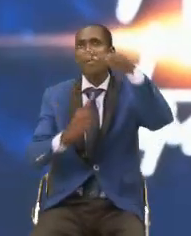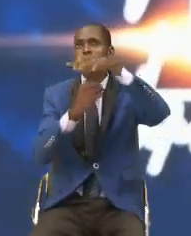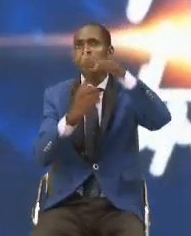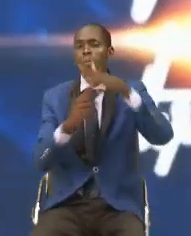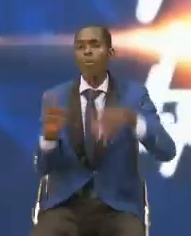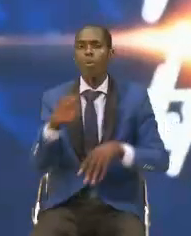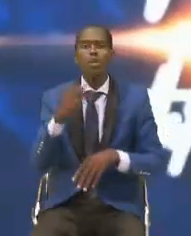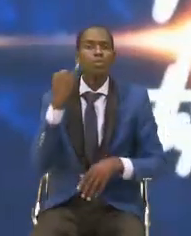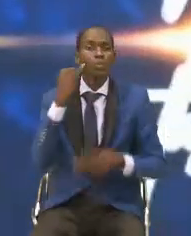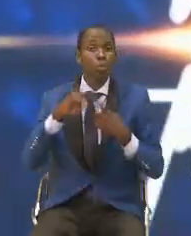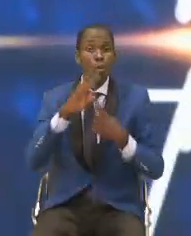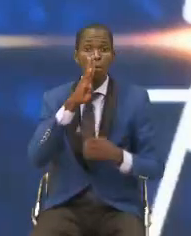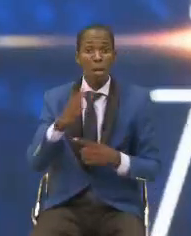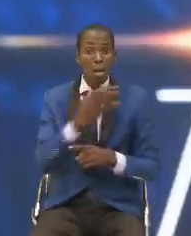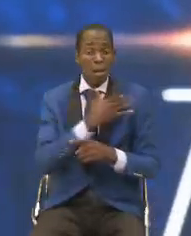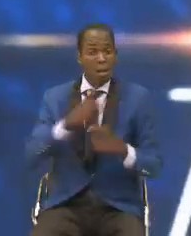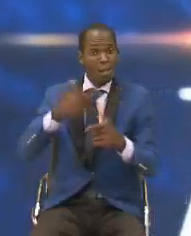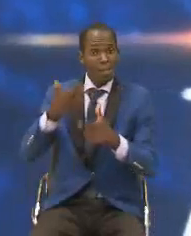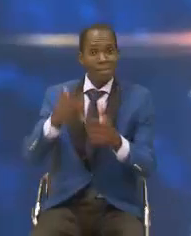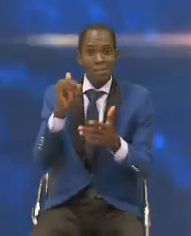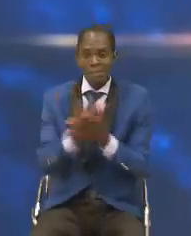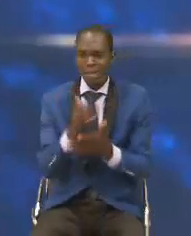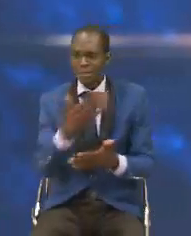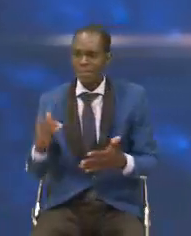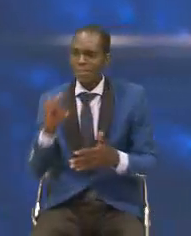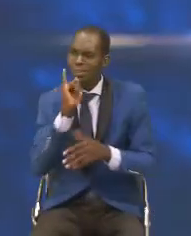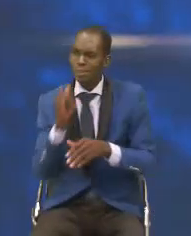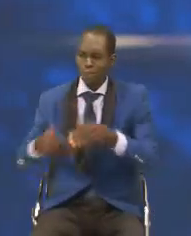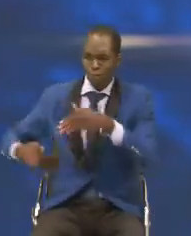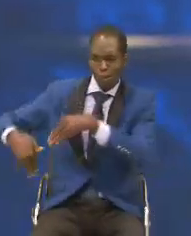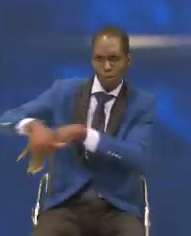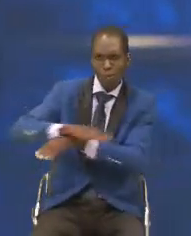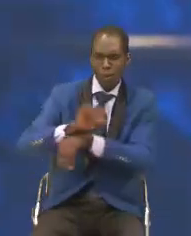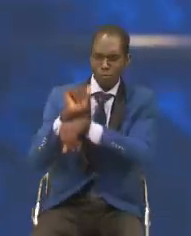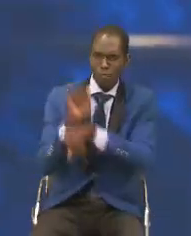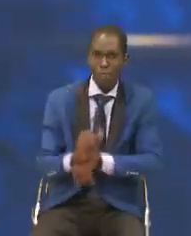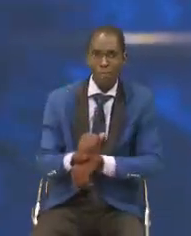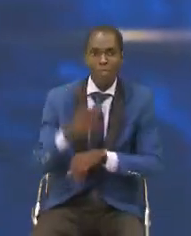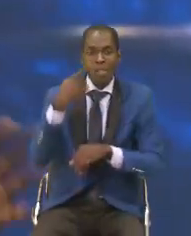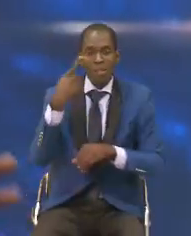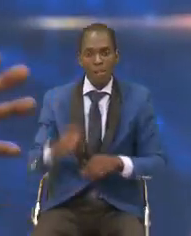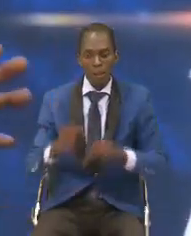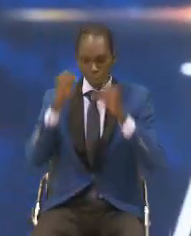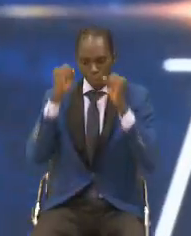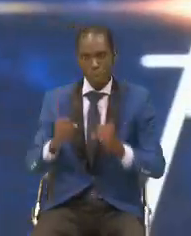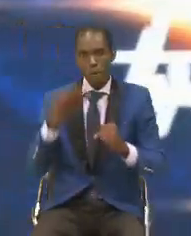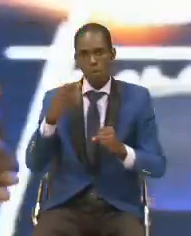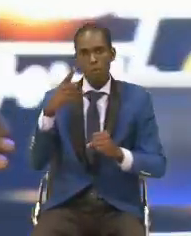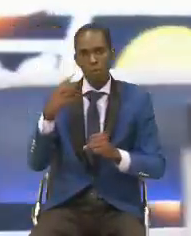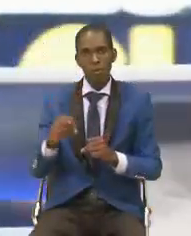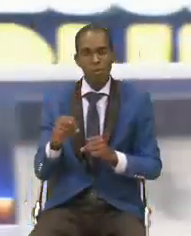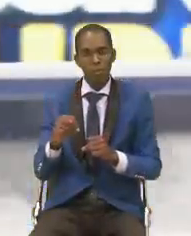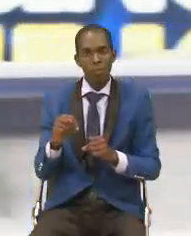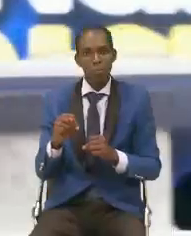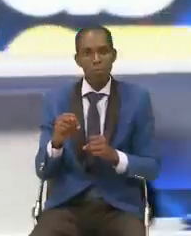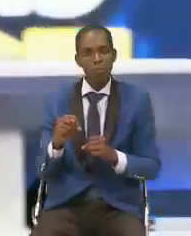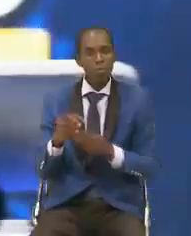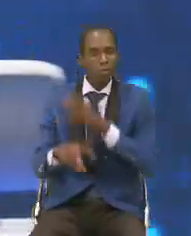to the place and the pig where you ought to be and then that thing is covering the power of the world